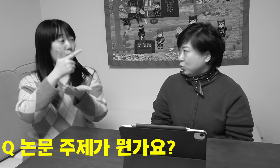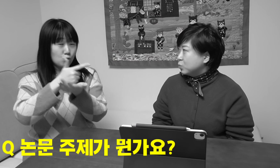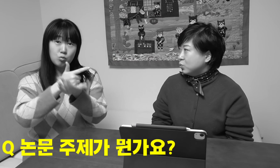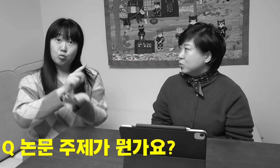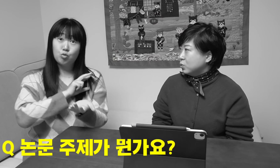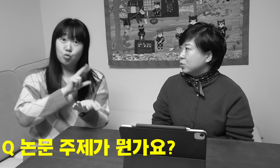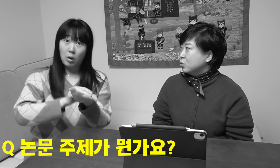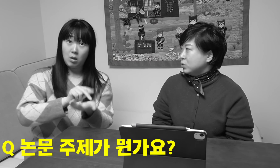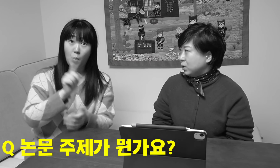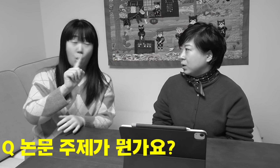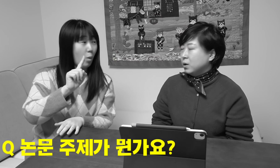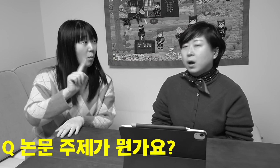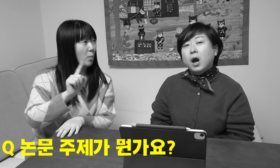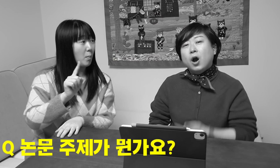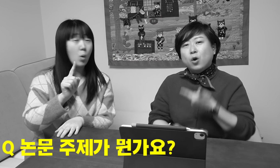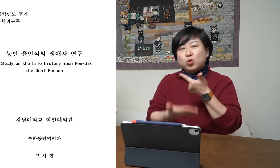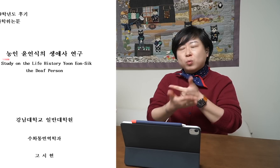Then what is the thesis topic?